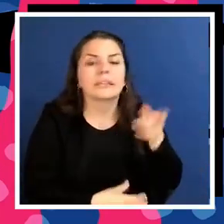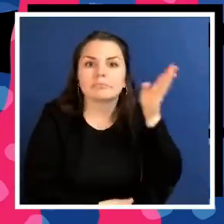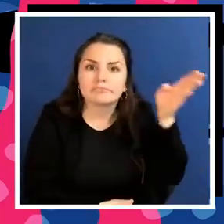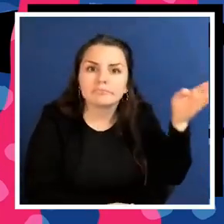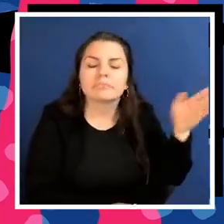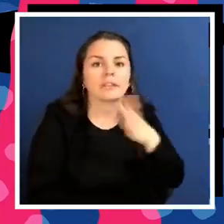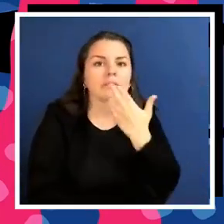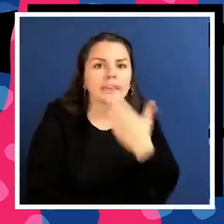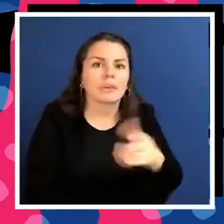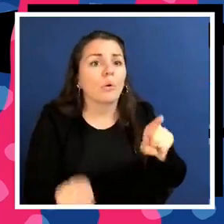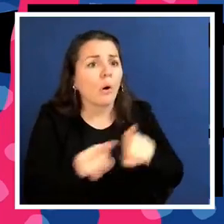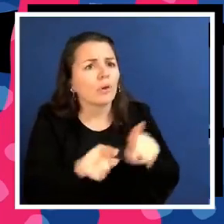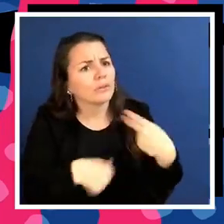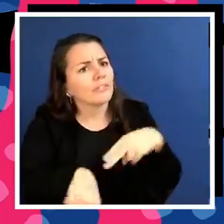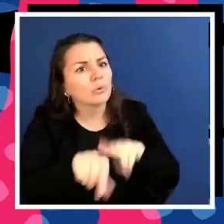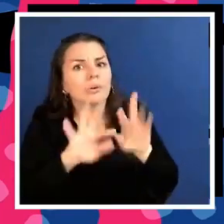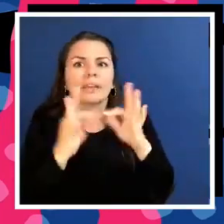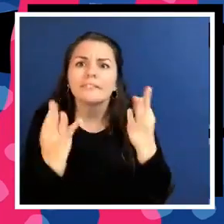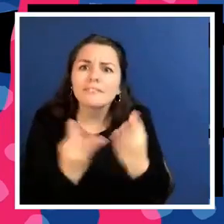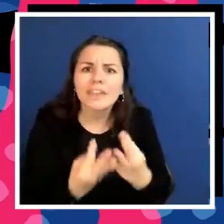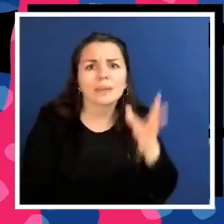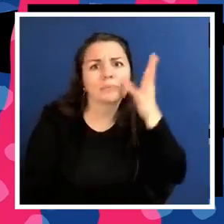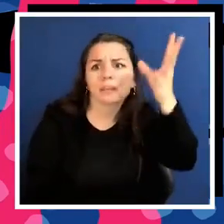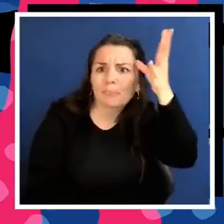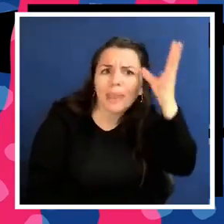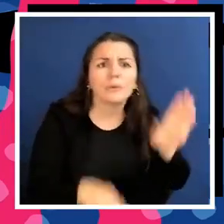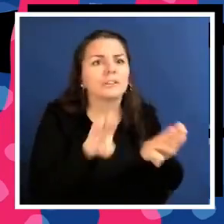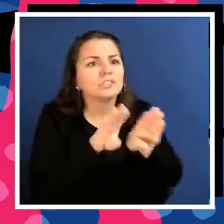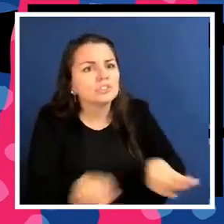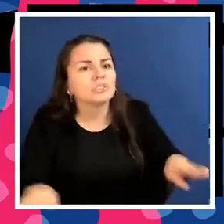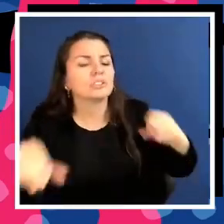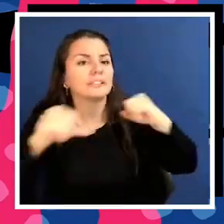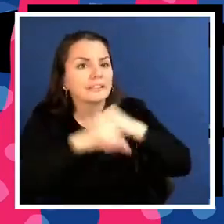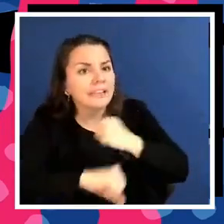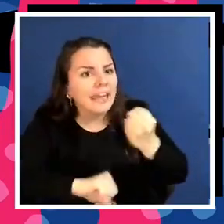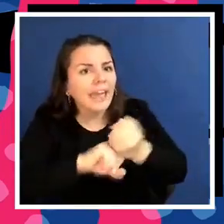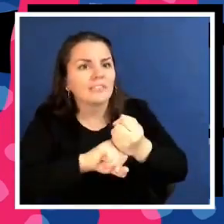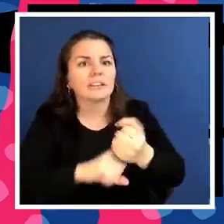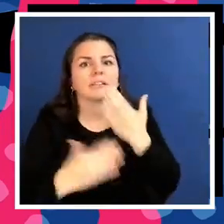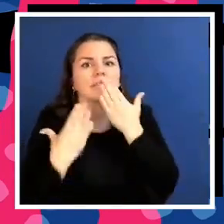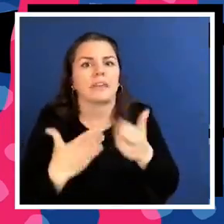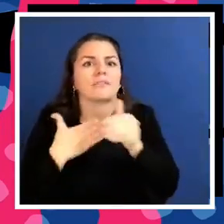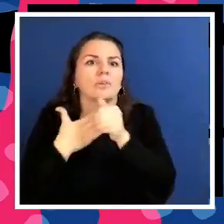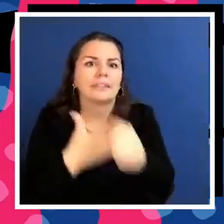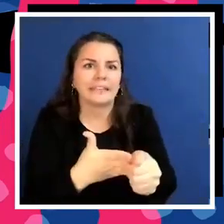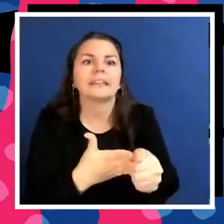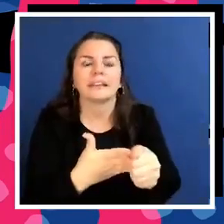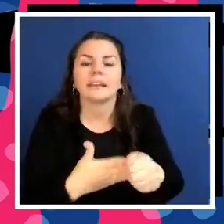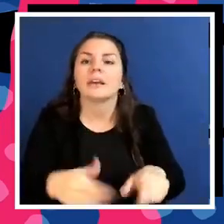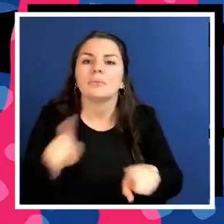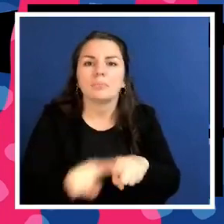SECRETARY HILLARY CLINTON, SECRETARY JAVIER BACCERA AND